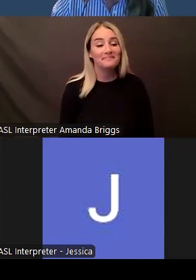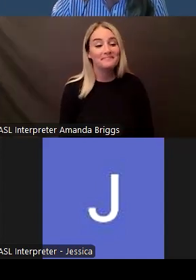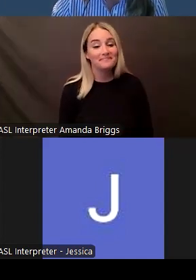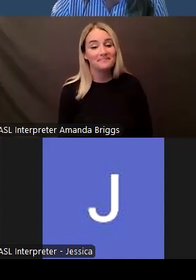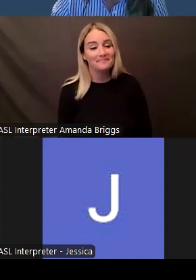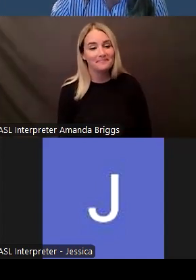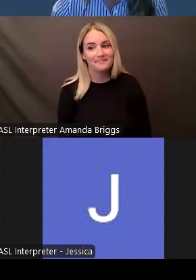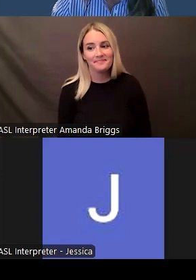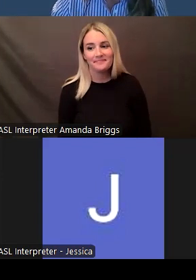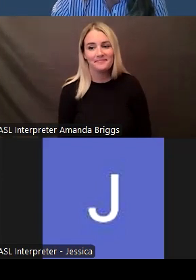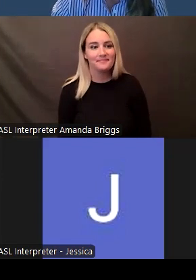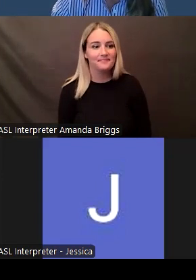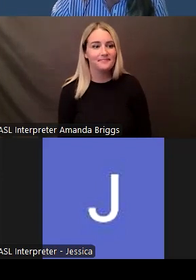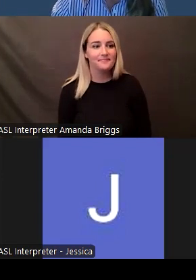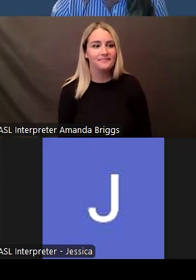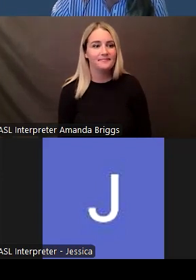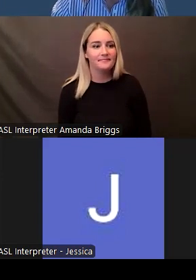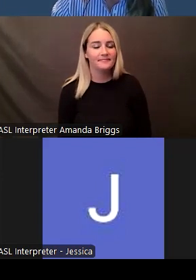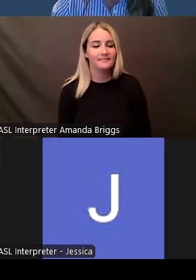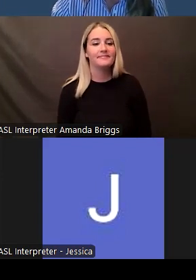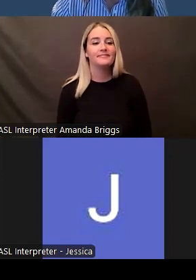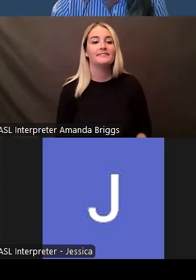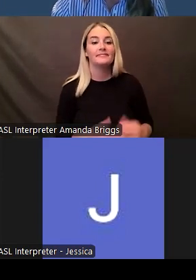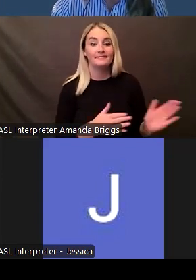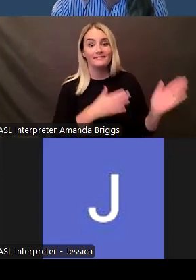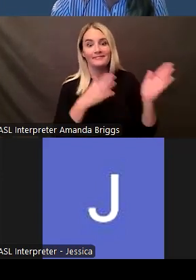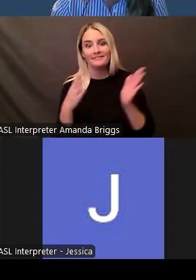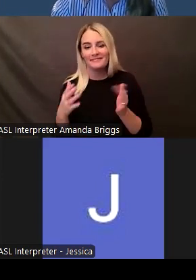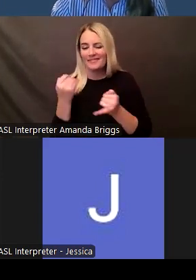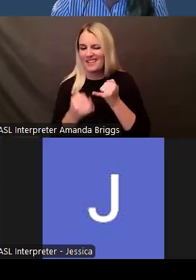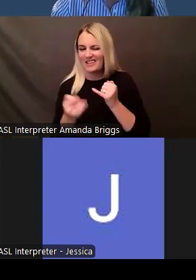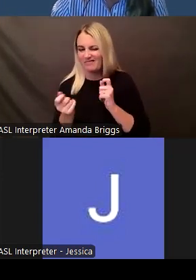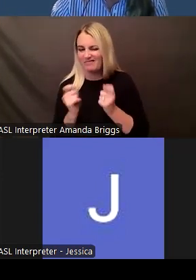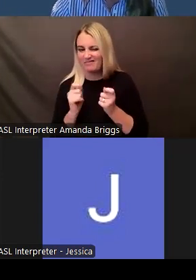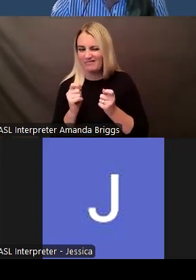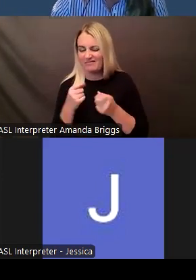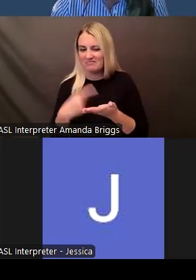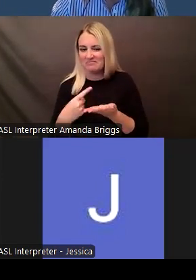Right. Okay. So, the last change we're going to discuss is the implementation